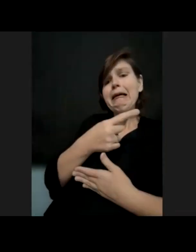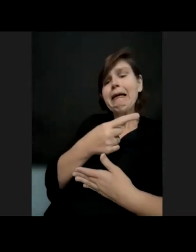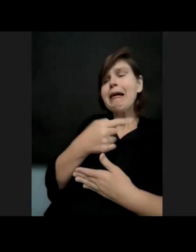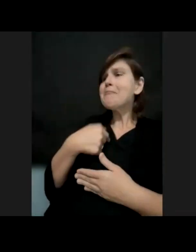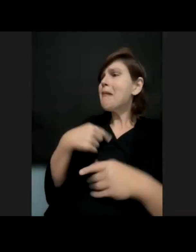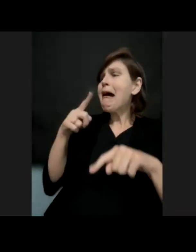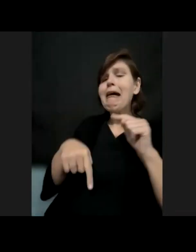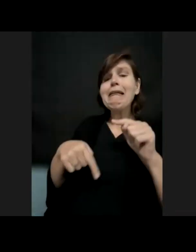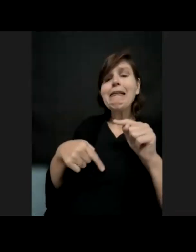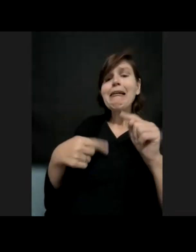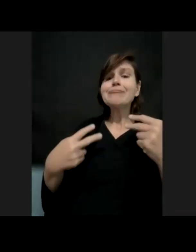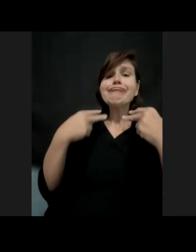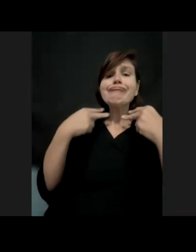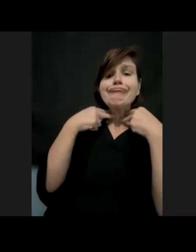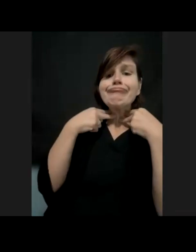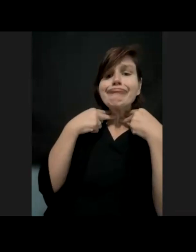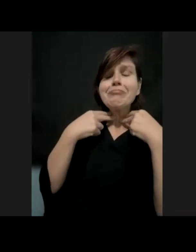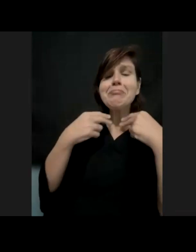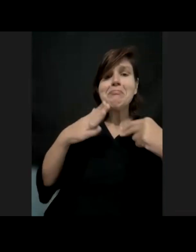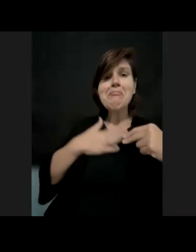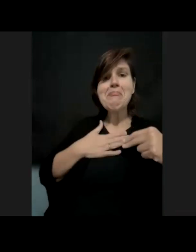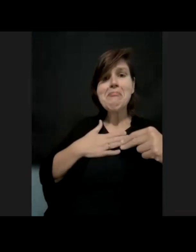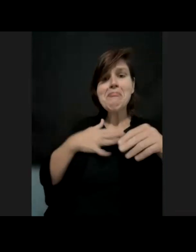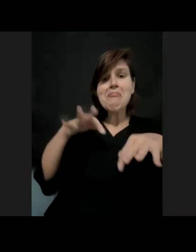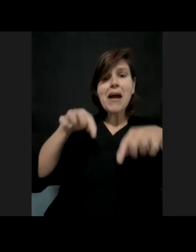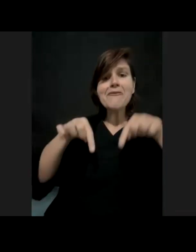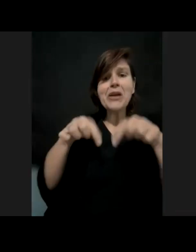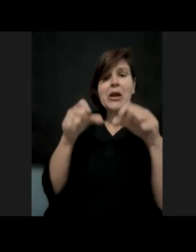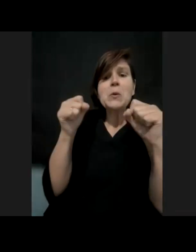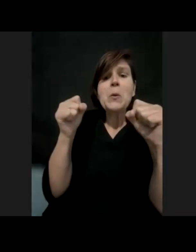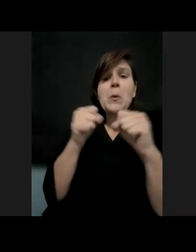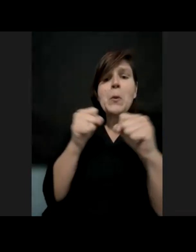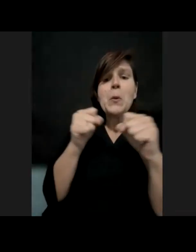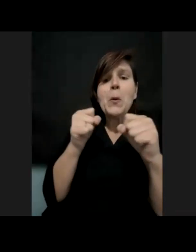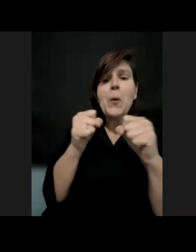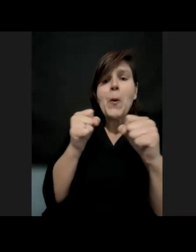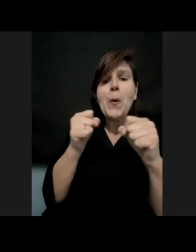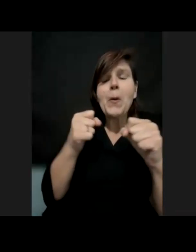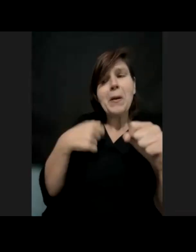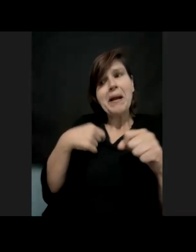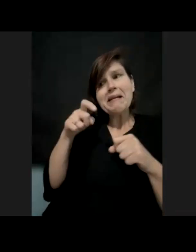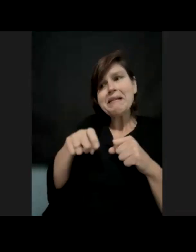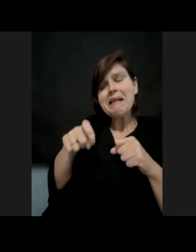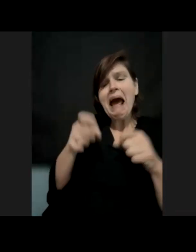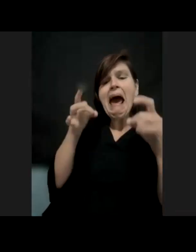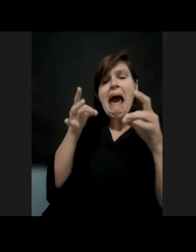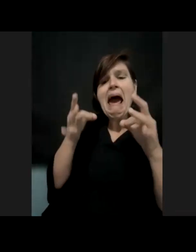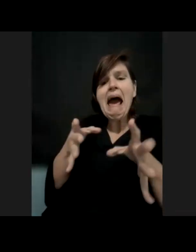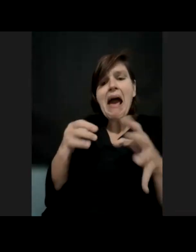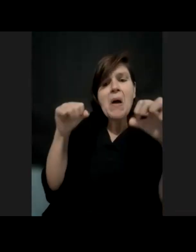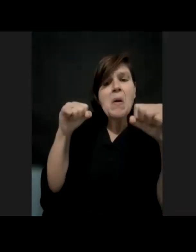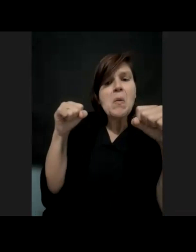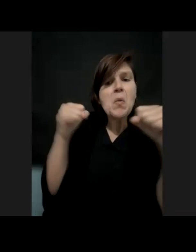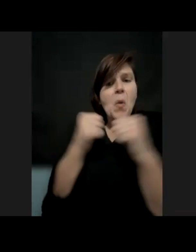My feet are so cold; I hate having cold feet!” cried Mr. Socks.